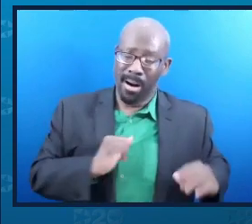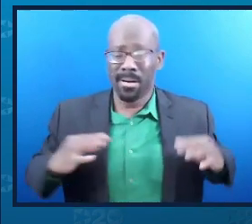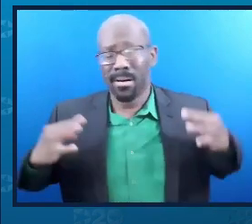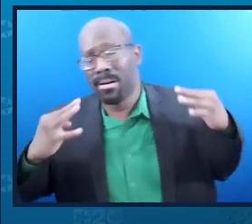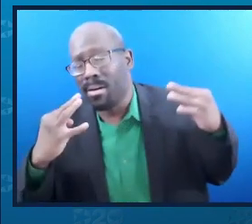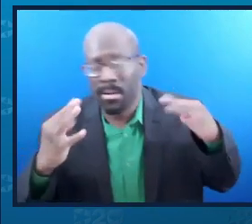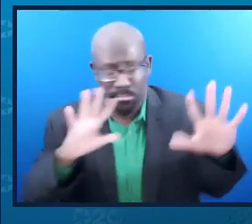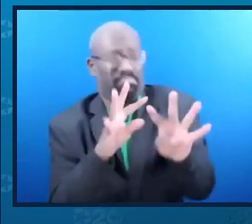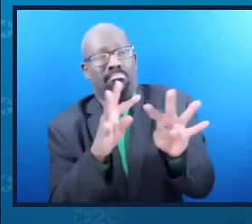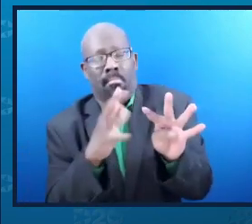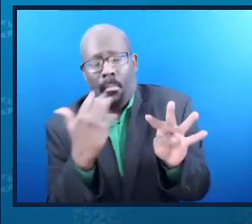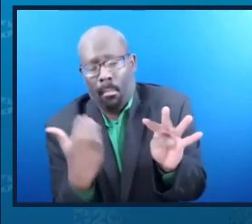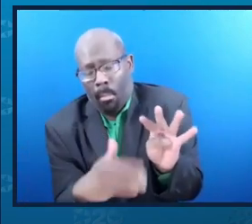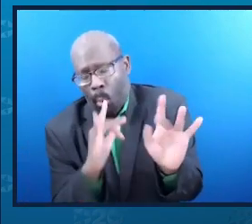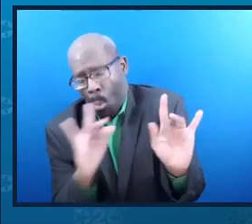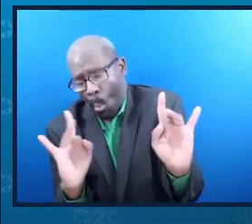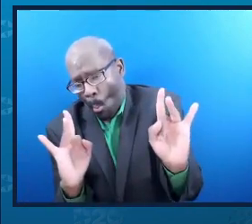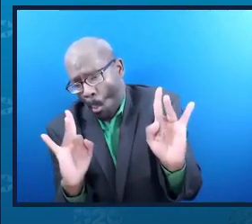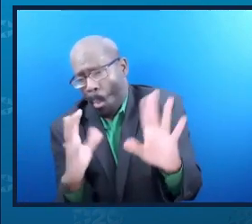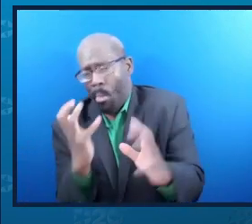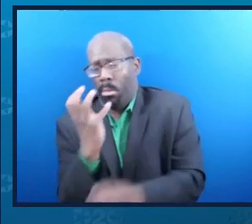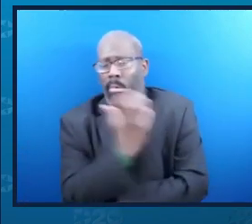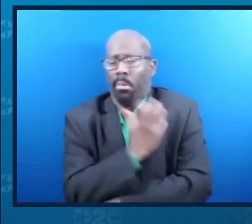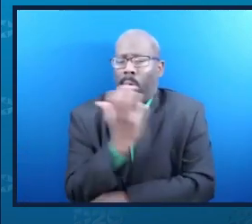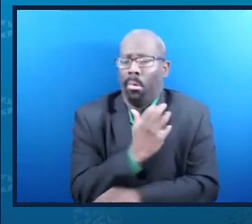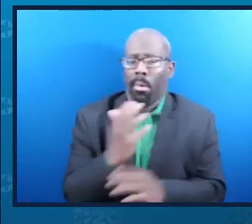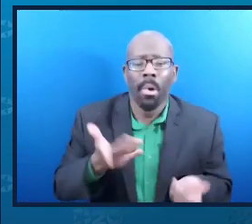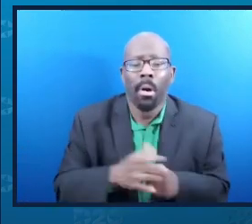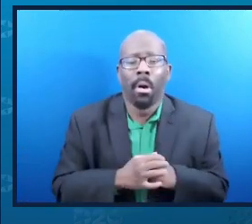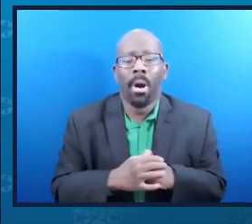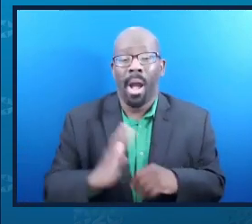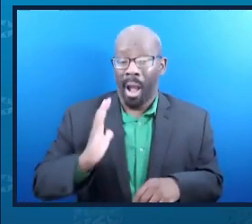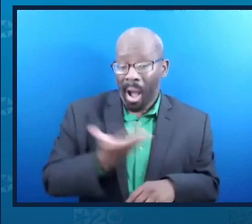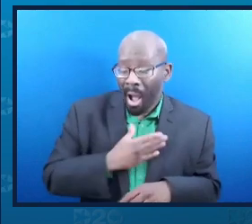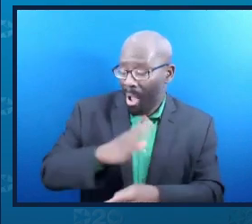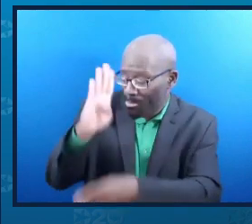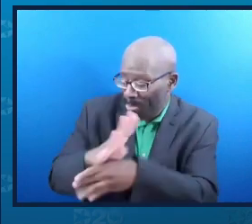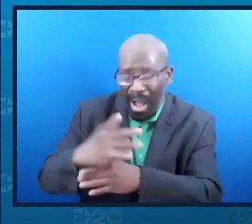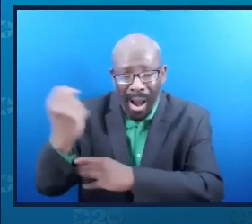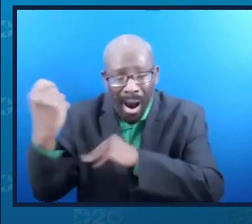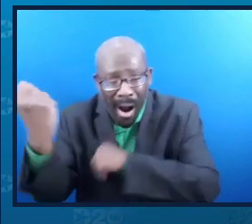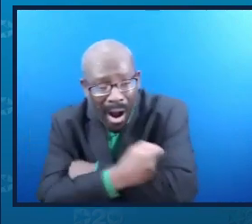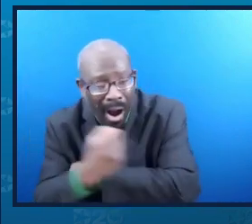WORLD BADLY DIMINISH, AND OUR